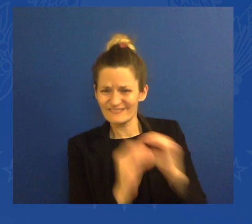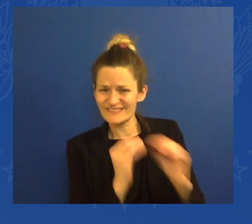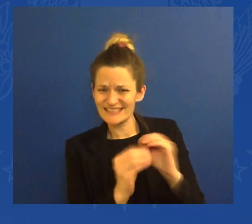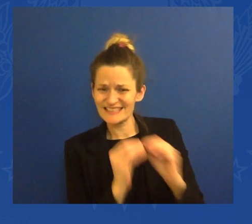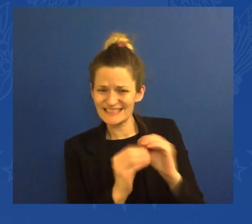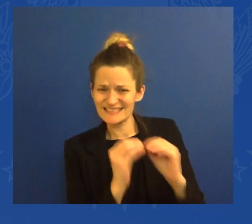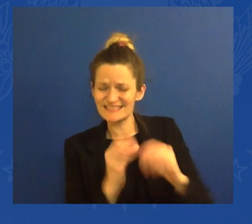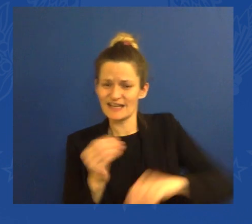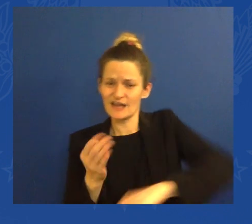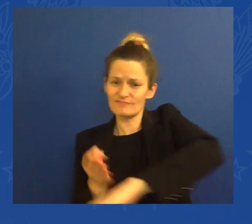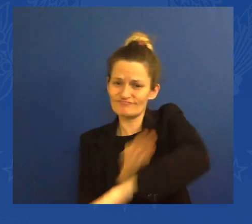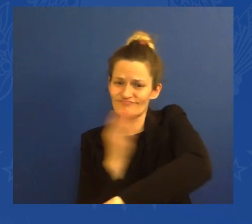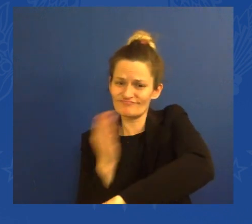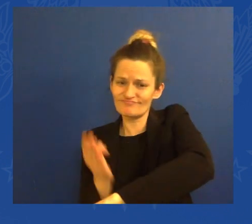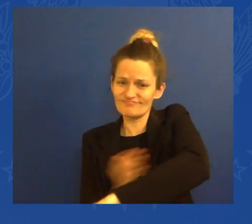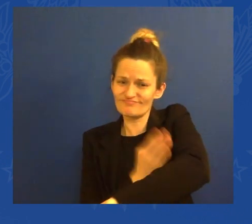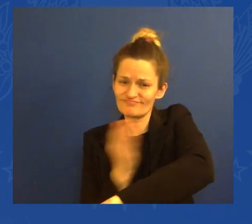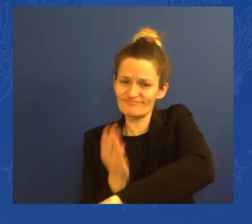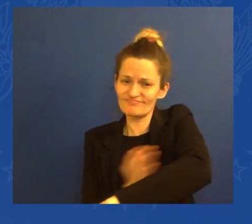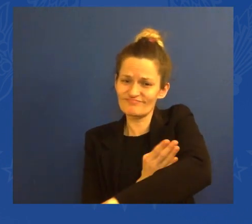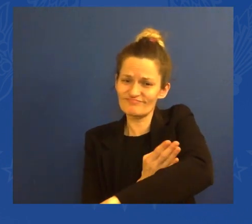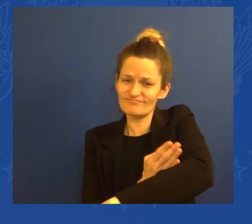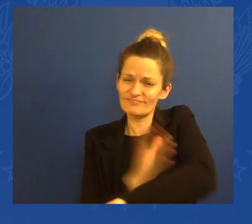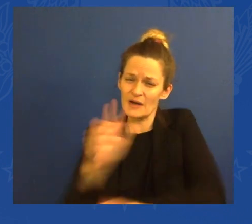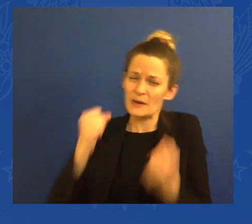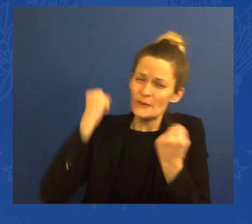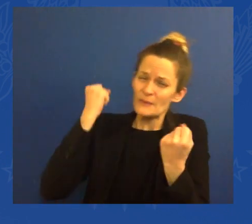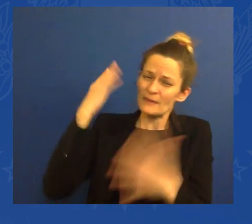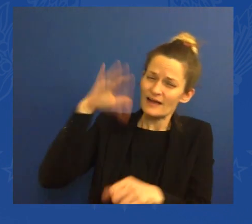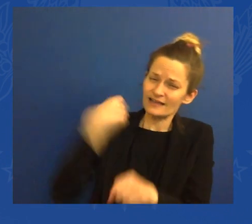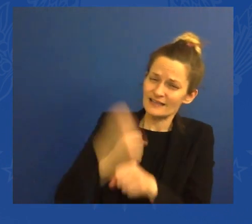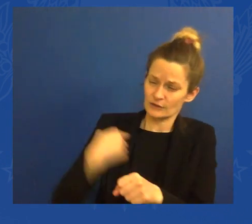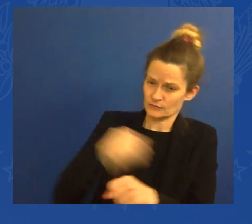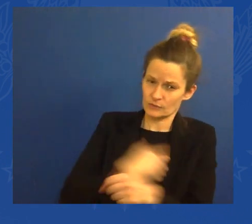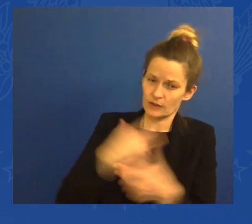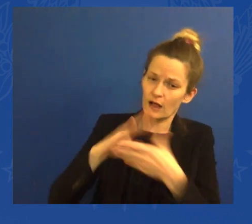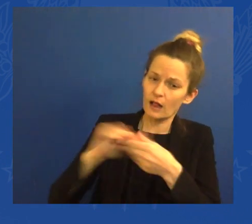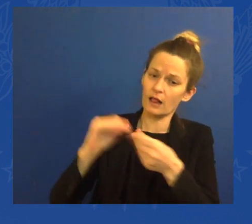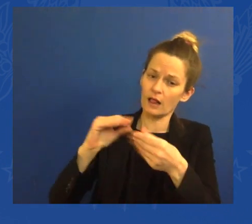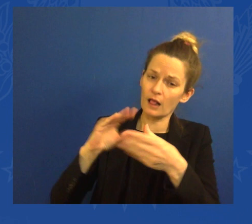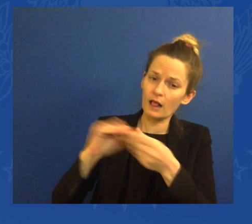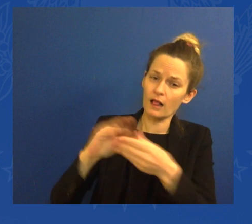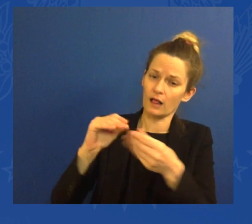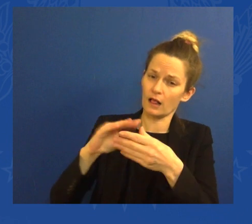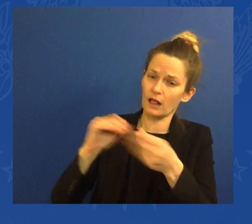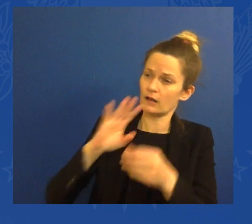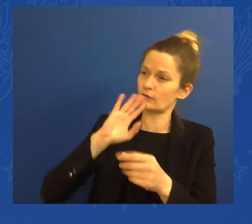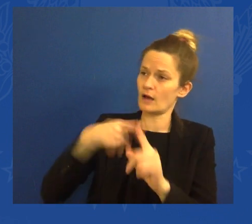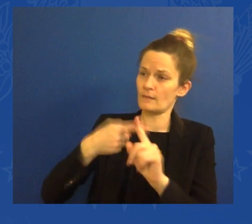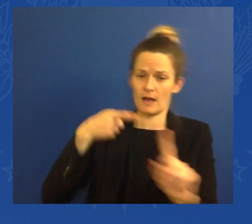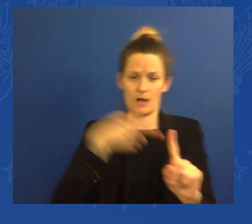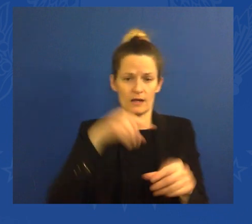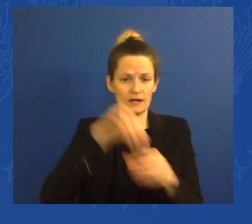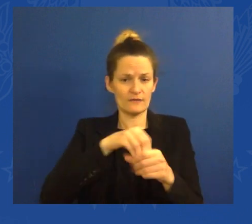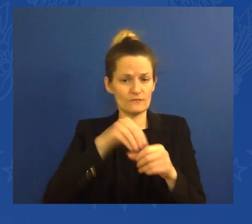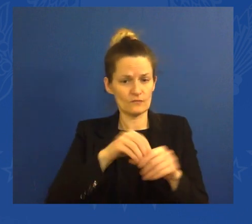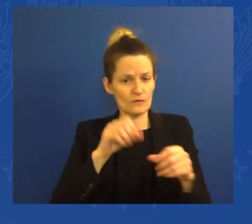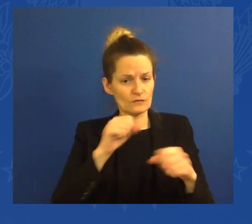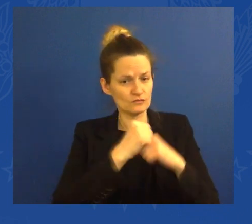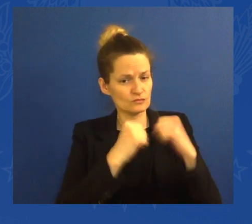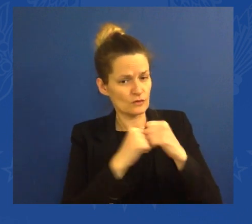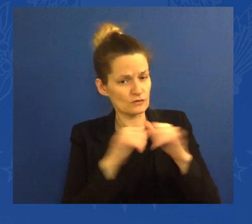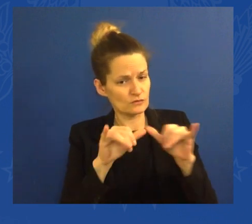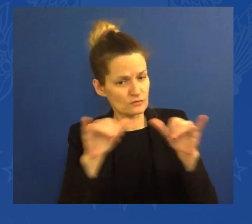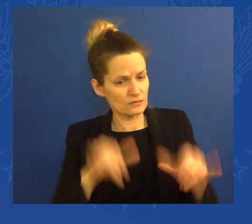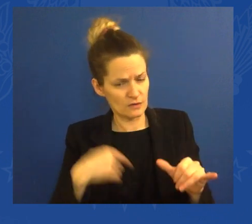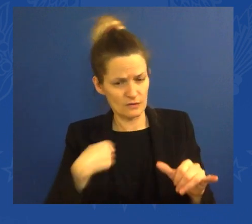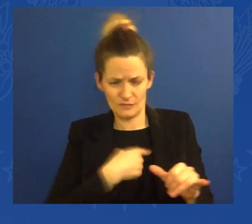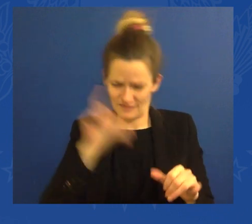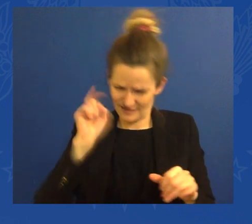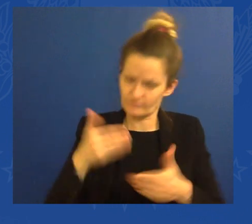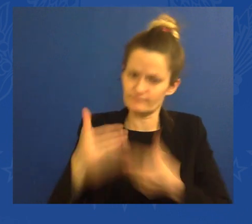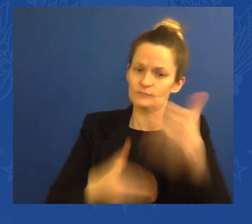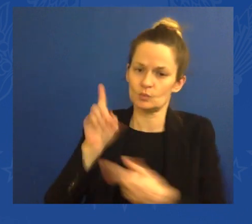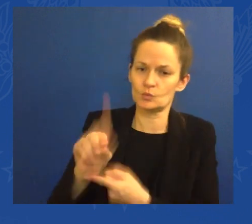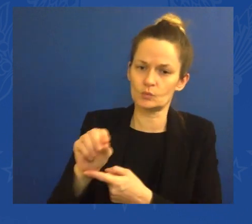And by the way, instead of infrastructure week,